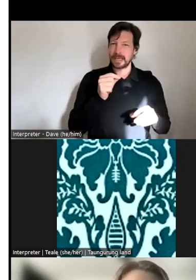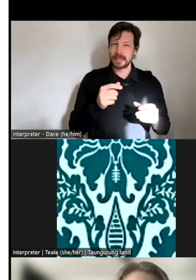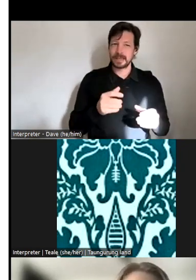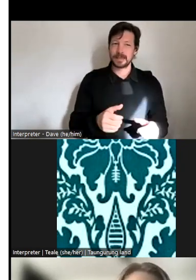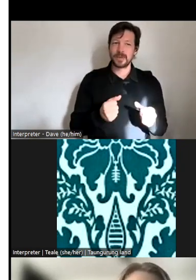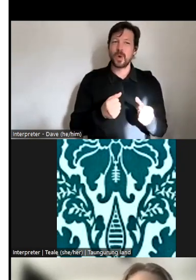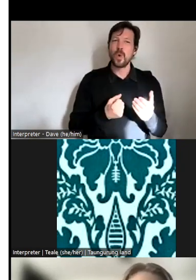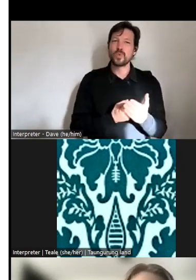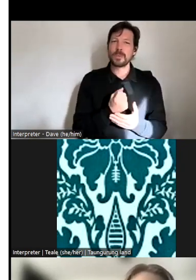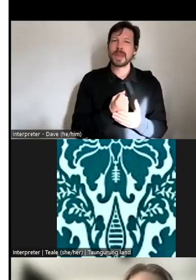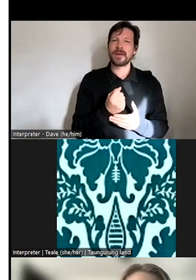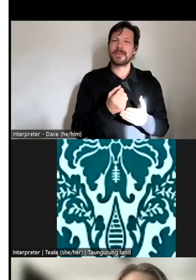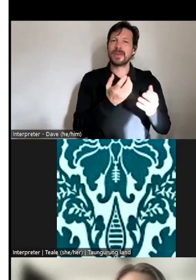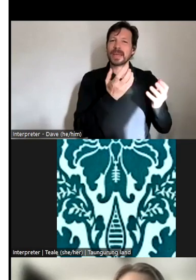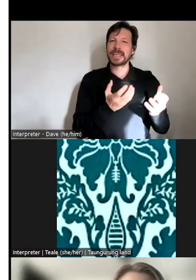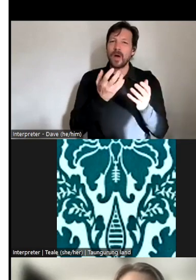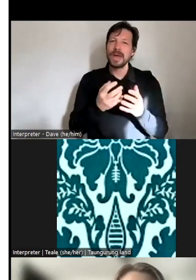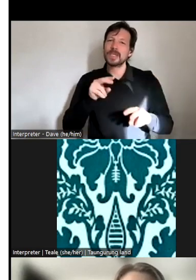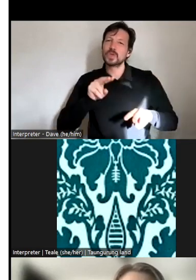and things like that that's done through genetic services.